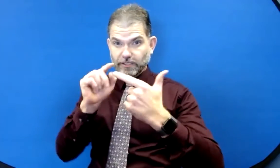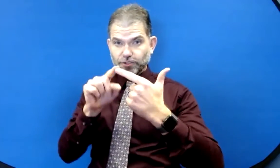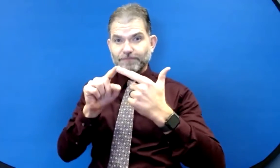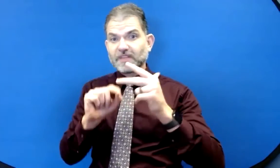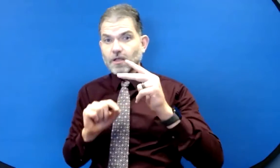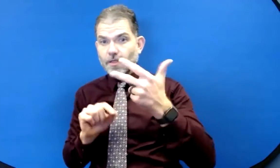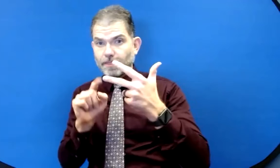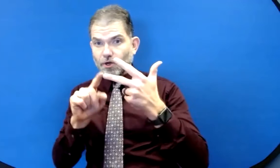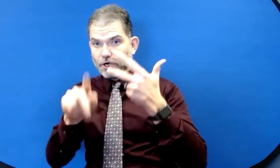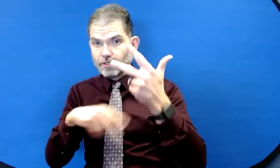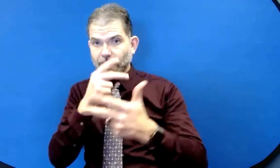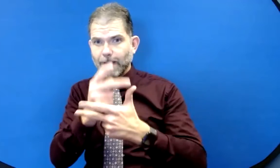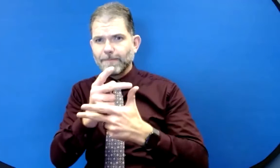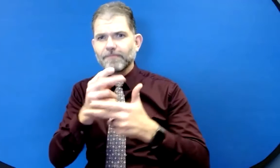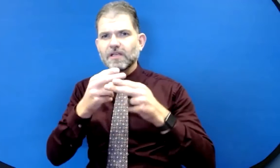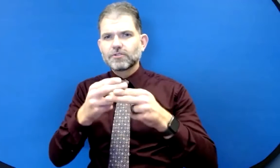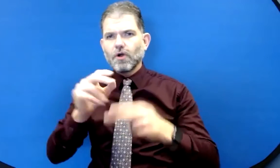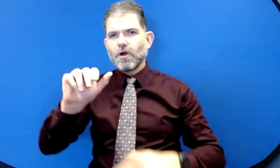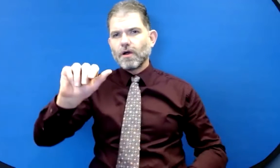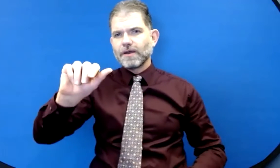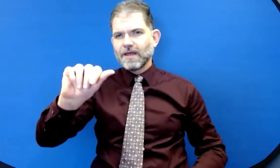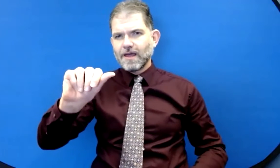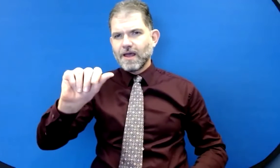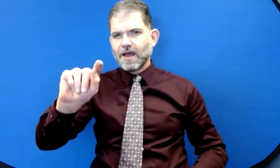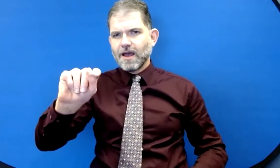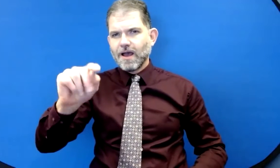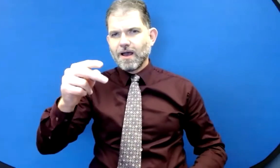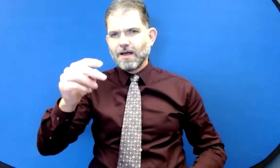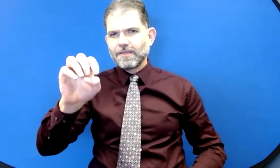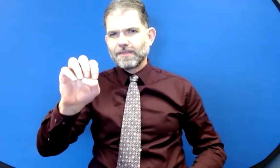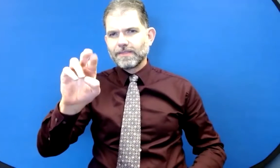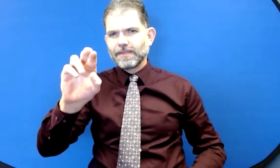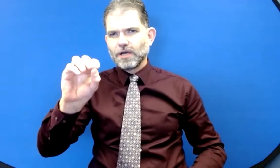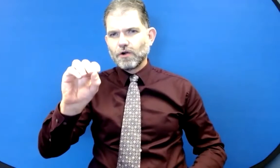ASL Interpreter: the hemorrhage ASL Interpreter: and the blockage. ASL Interpreter: Third type.